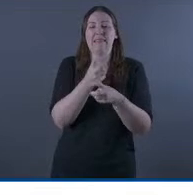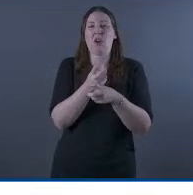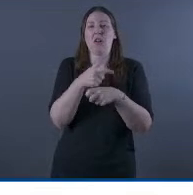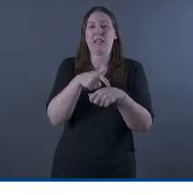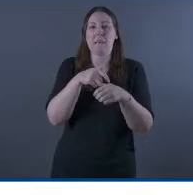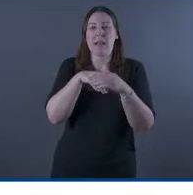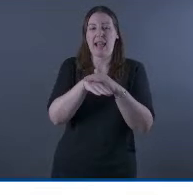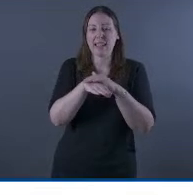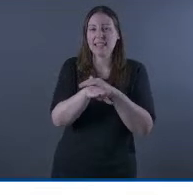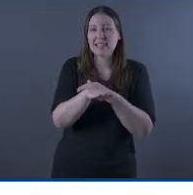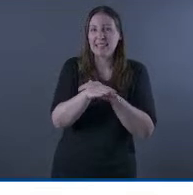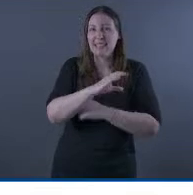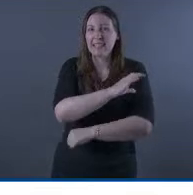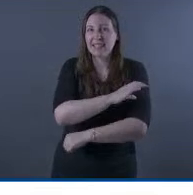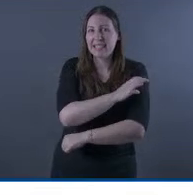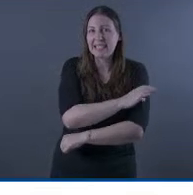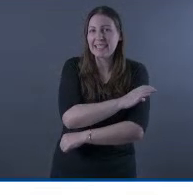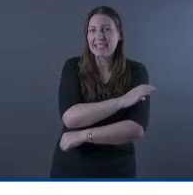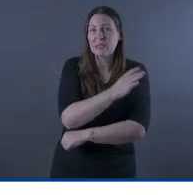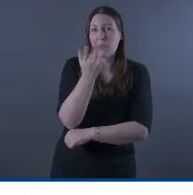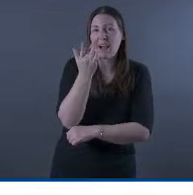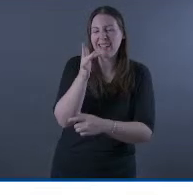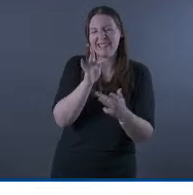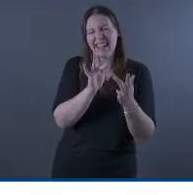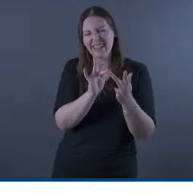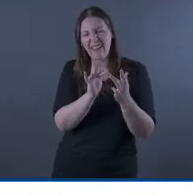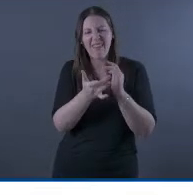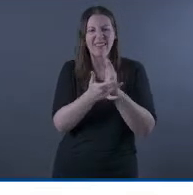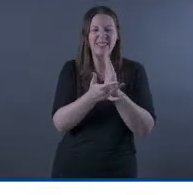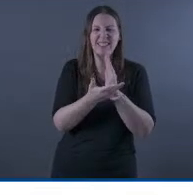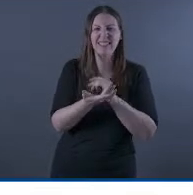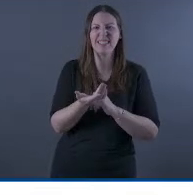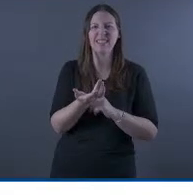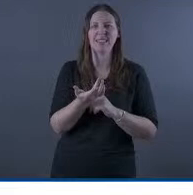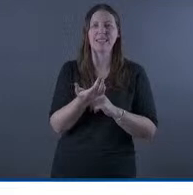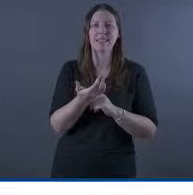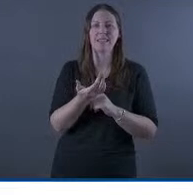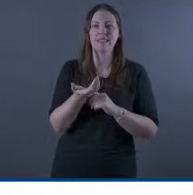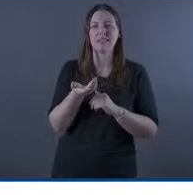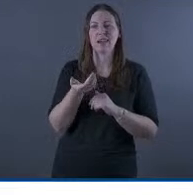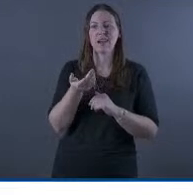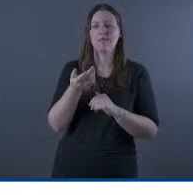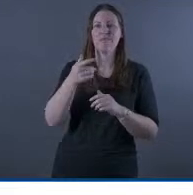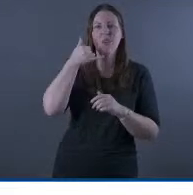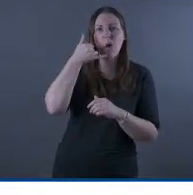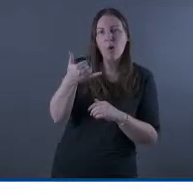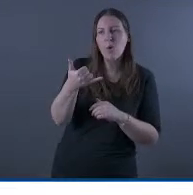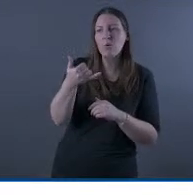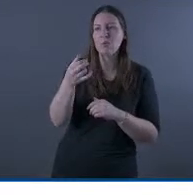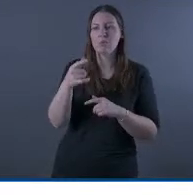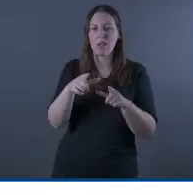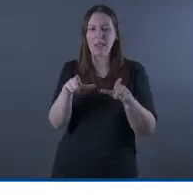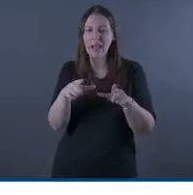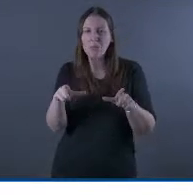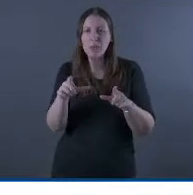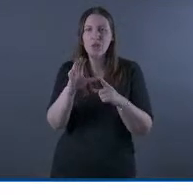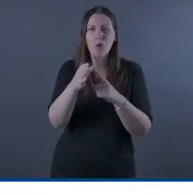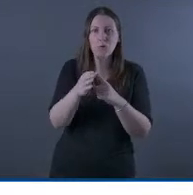and phones that we've been using for scheduling and who may have some cultural difficulties coming through, either language or other cultural things.